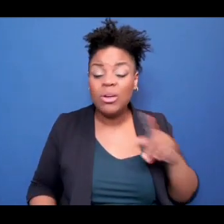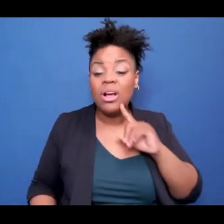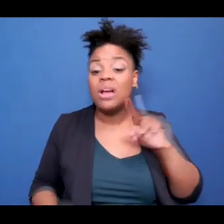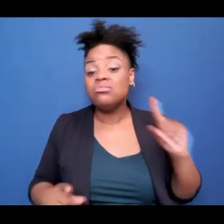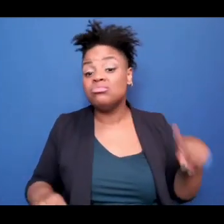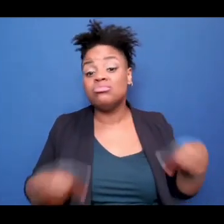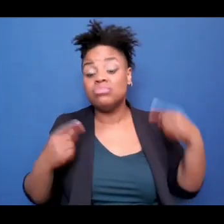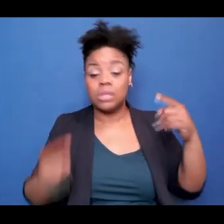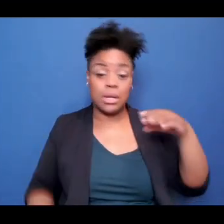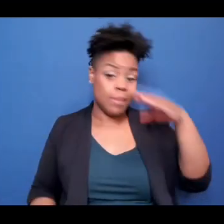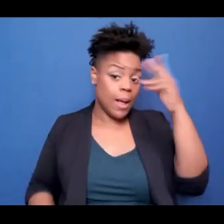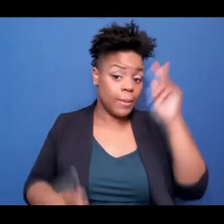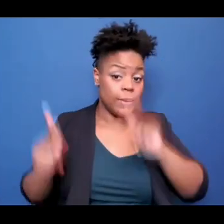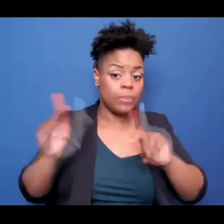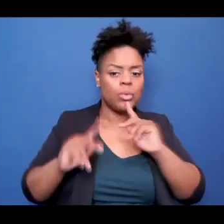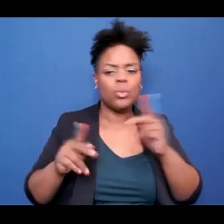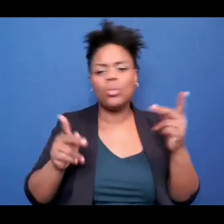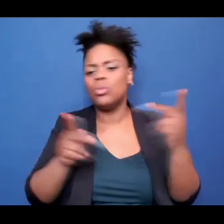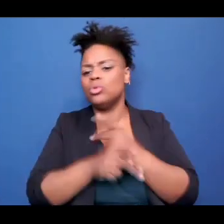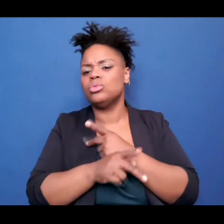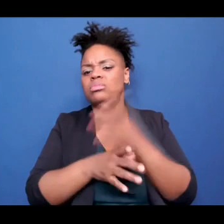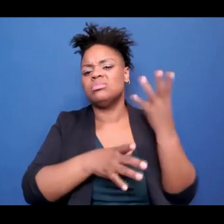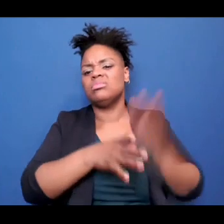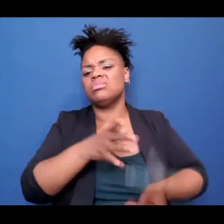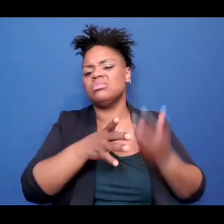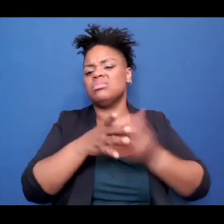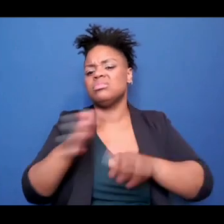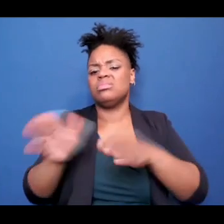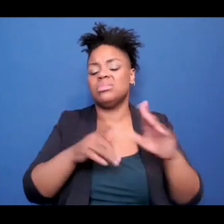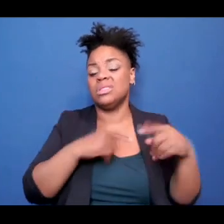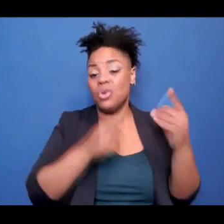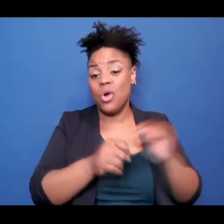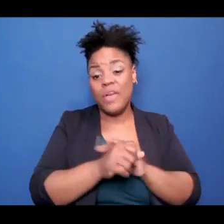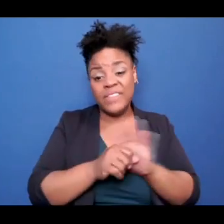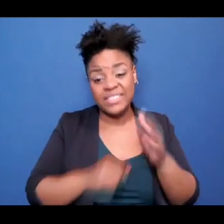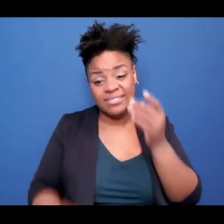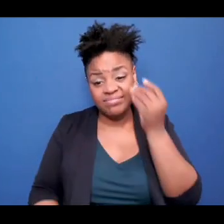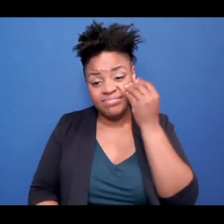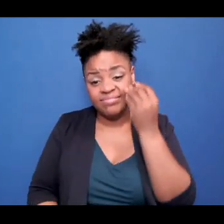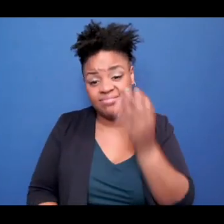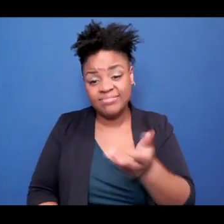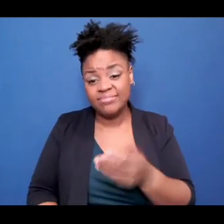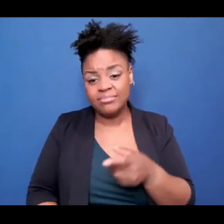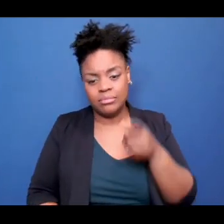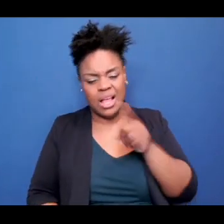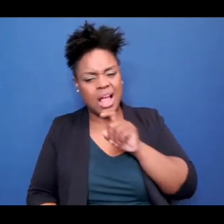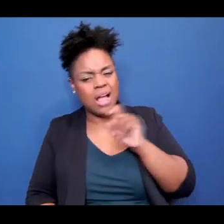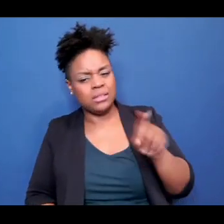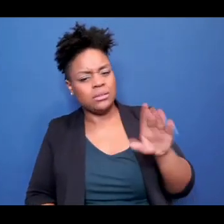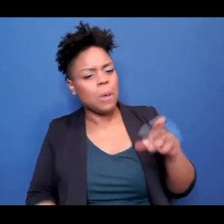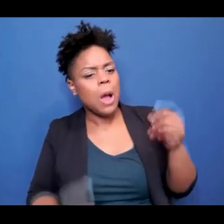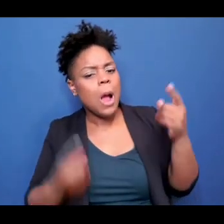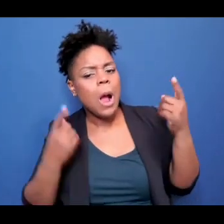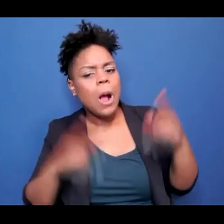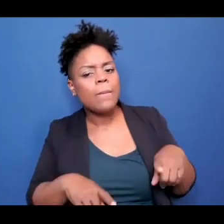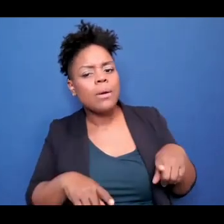COMPRISED DISPROPORTIONATE NUMBERS OF DEATHS IN RELATION TO THEIR PROPORTION IN THE POPULATION, HE ASKED, QUOTE, SO